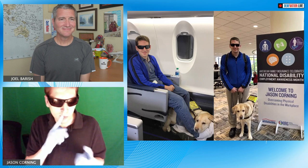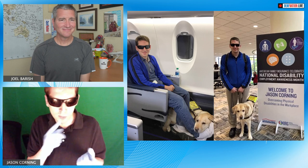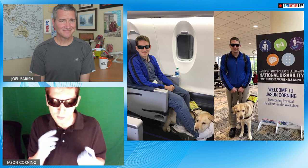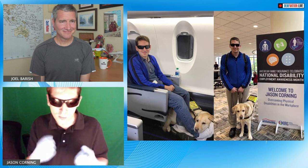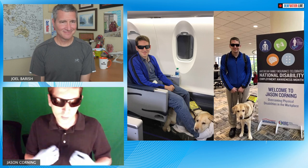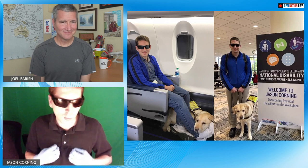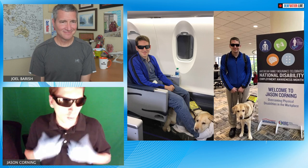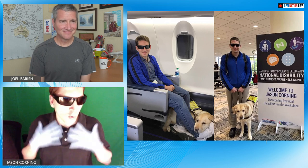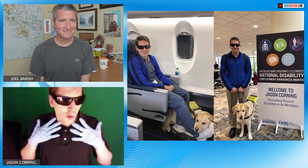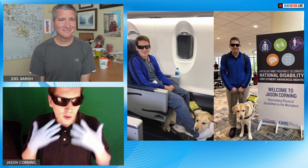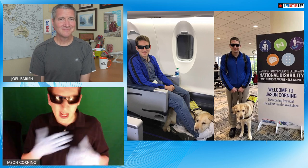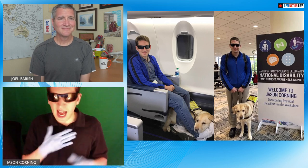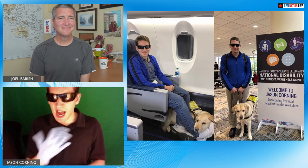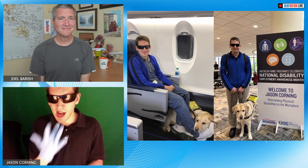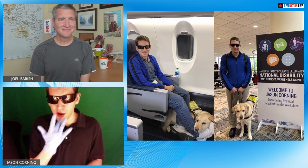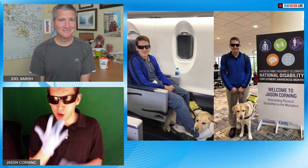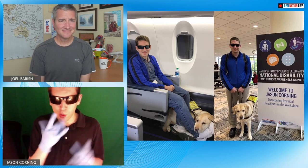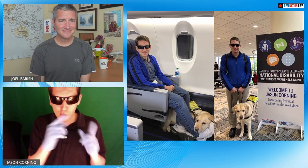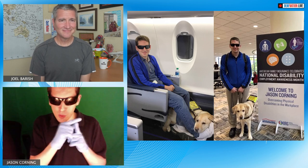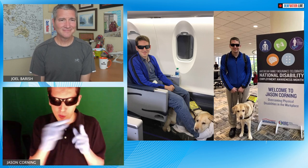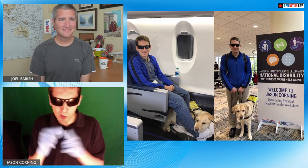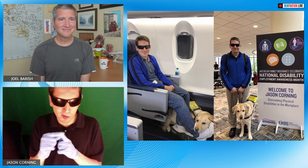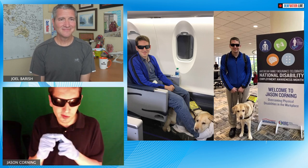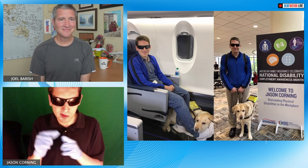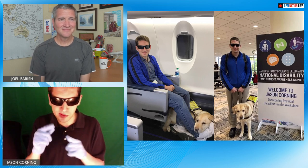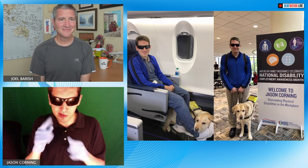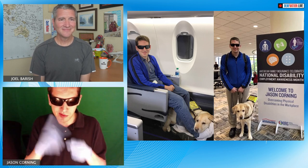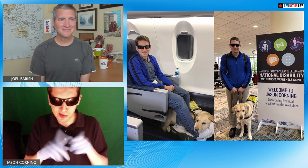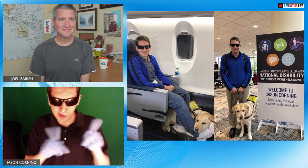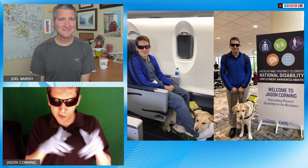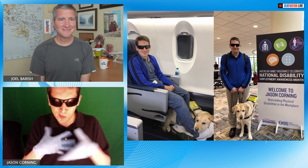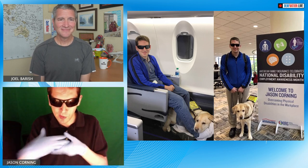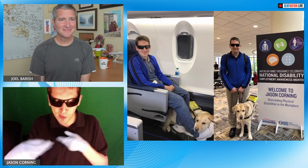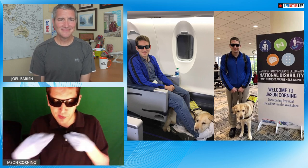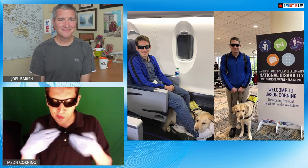It inspired others. My favorite word is when people walk out of the room